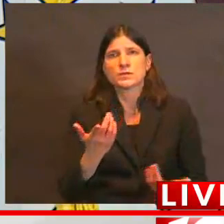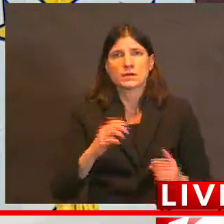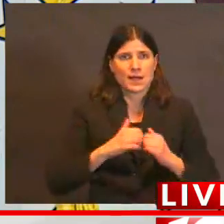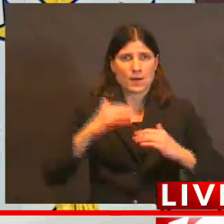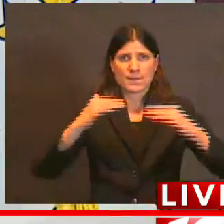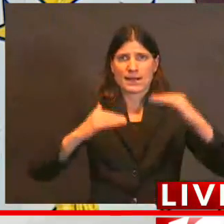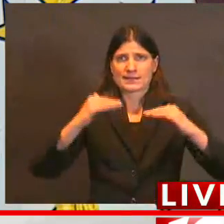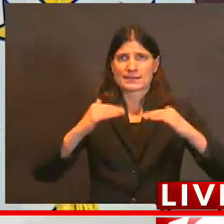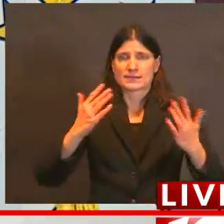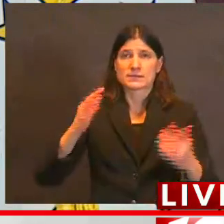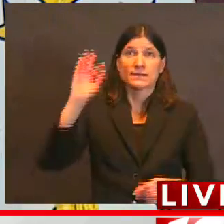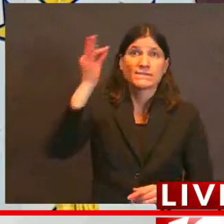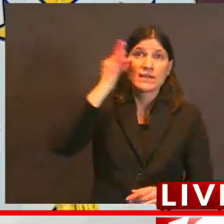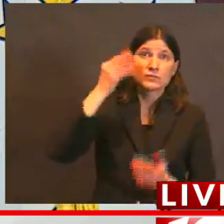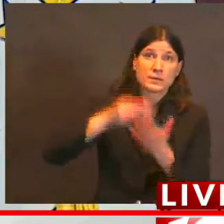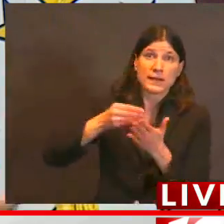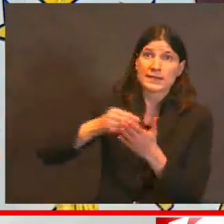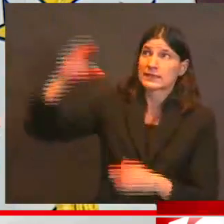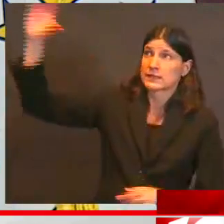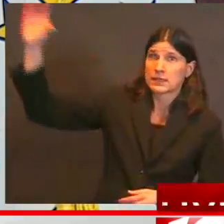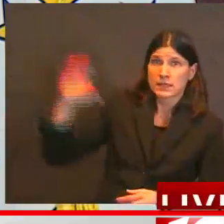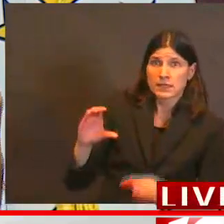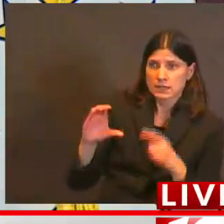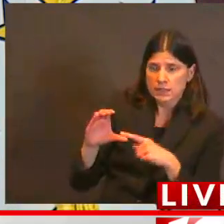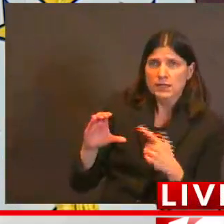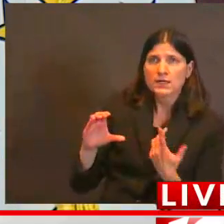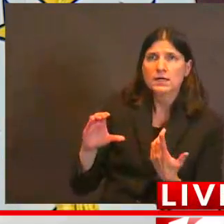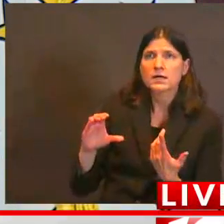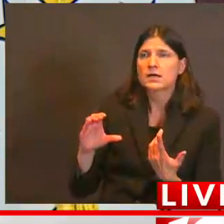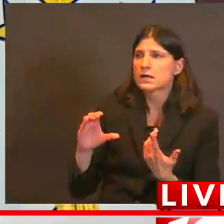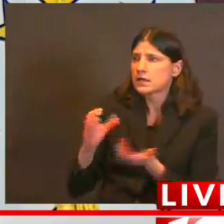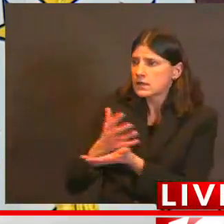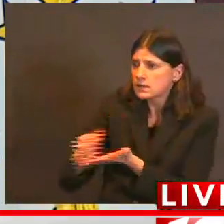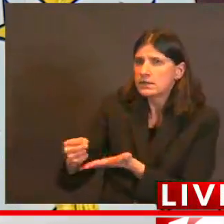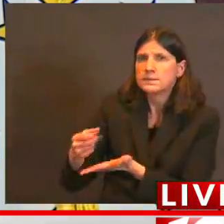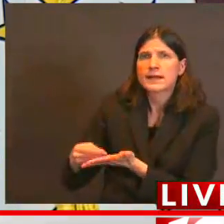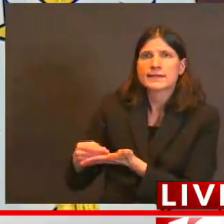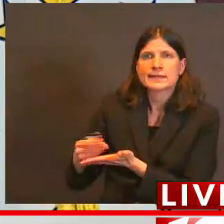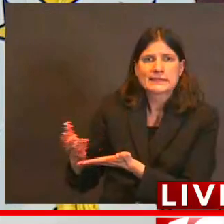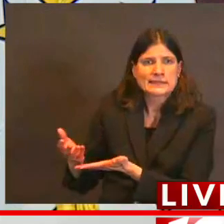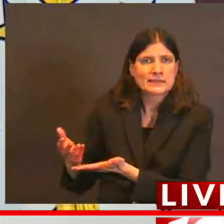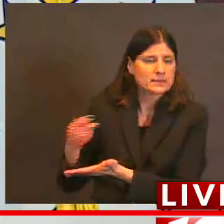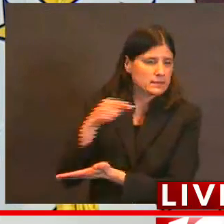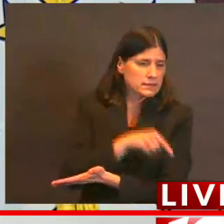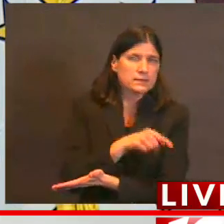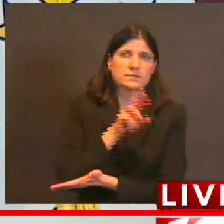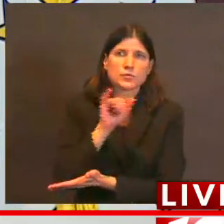AND SO YES, WHAT I SAID WAS TRUE IN TERMS OF OUR ABILITY